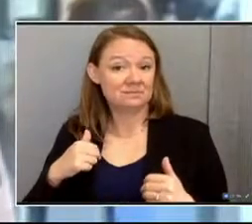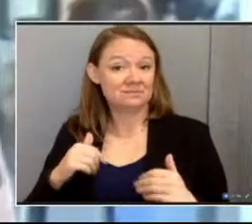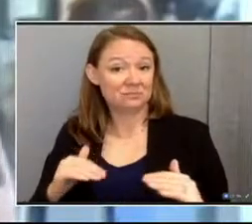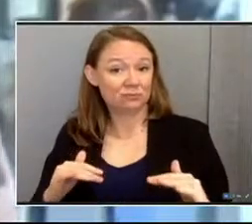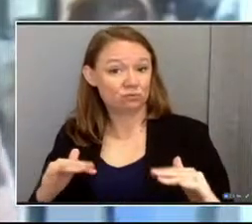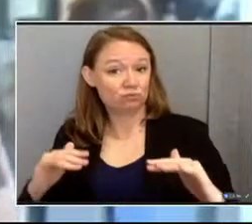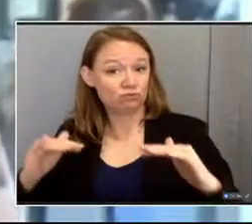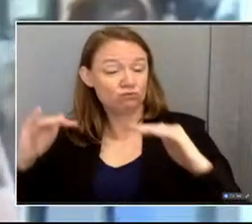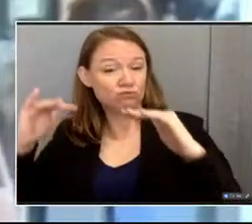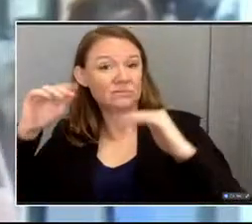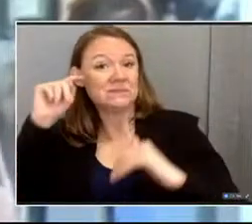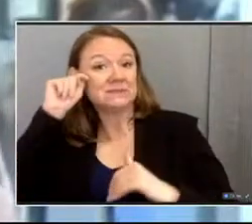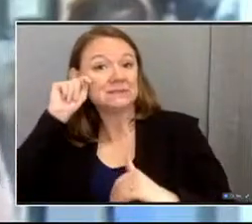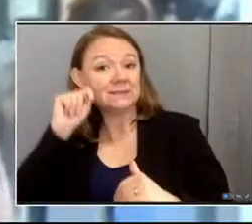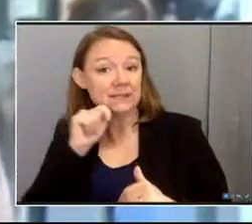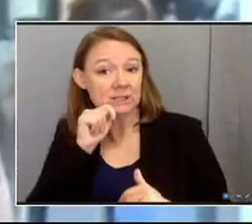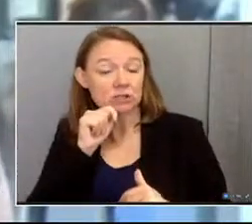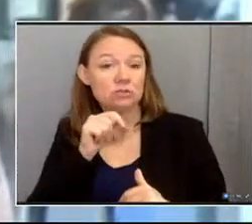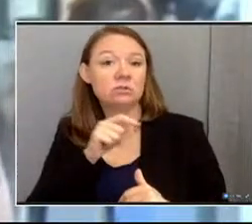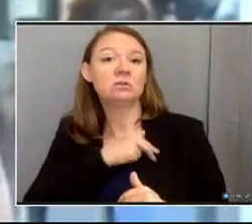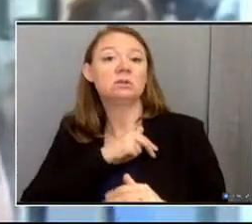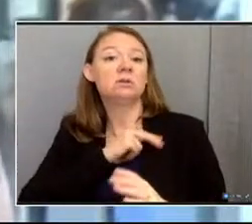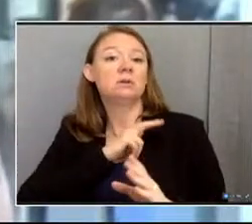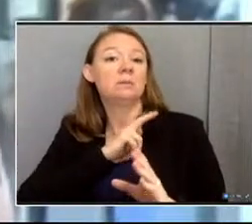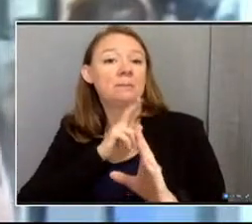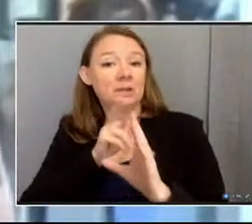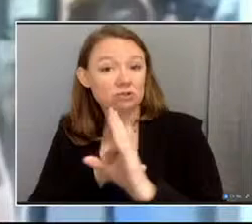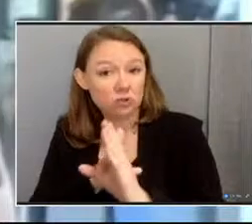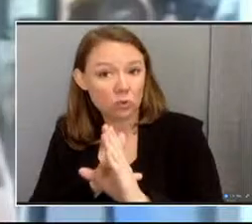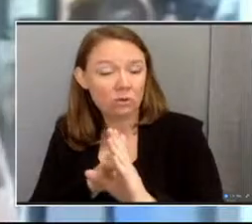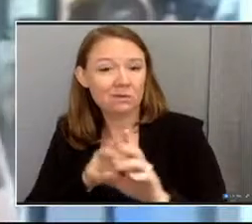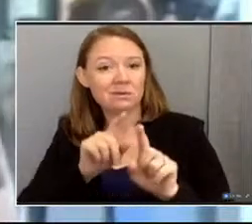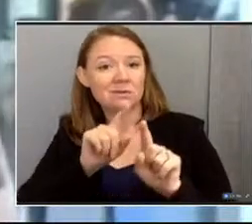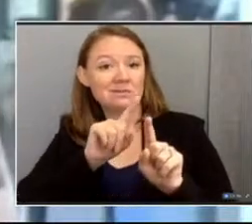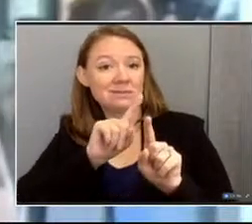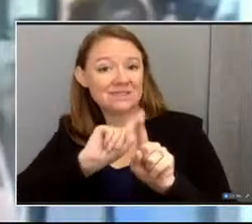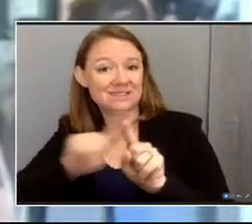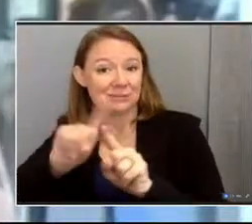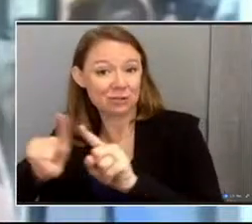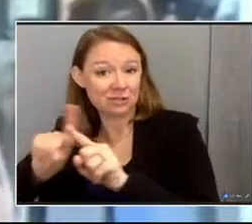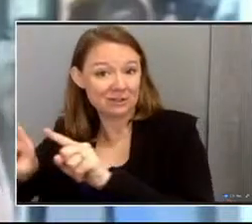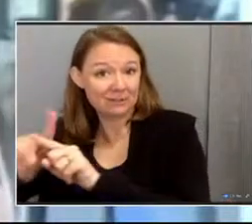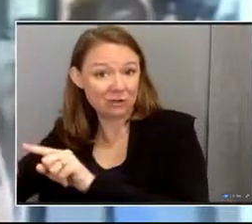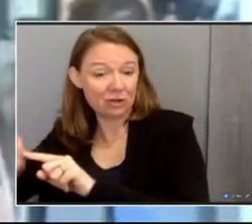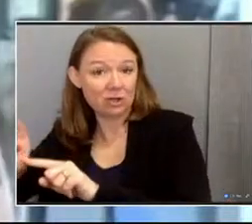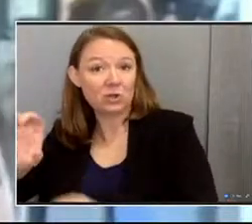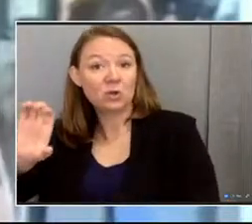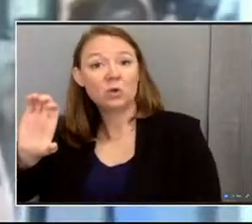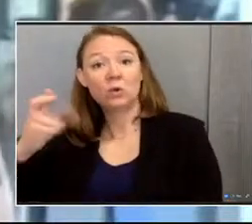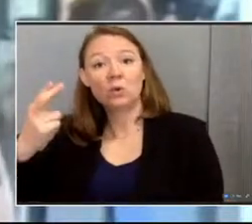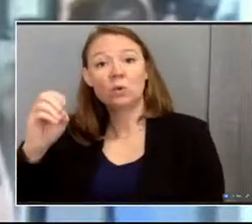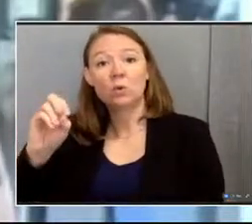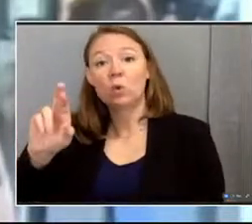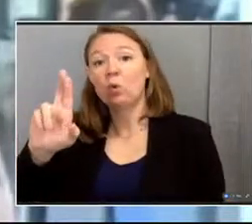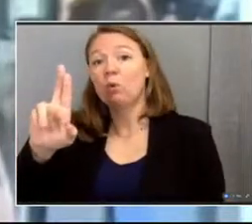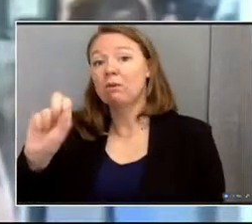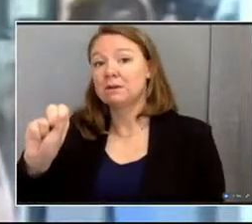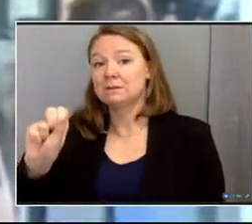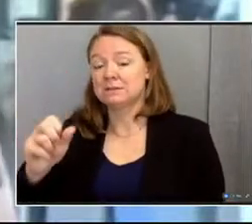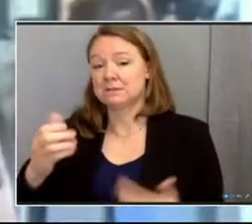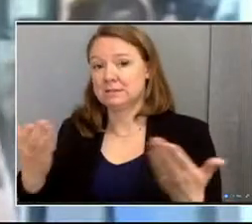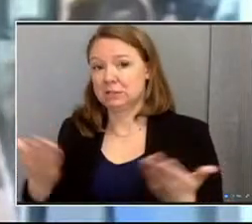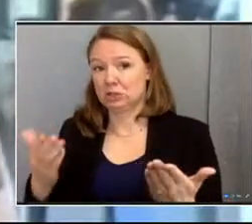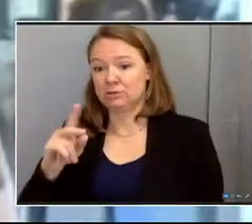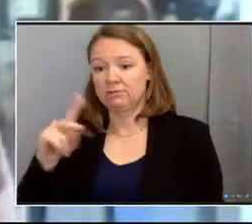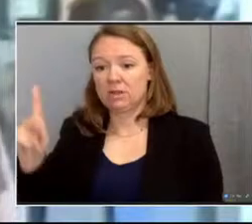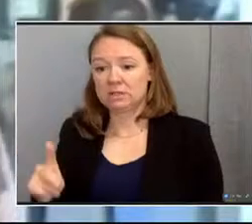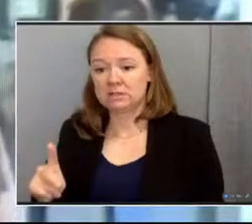choruses across the greater Philadelphia area. And I was featured a lot singing in assemblies